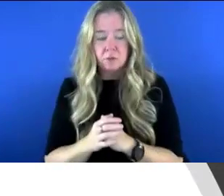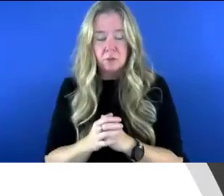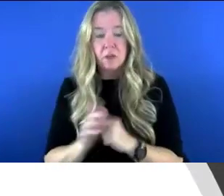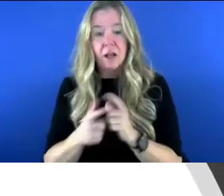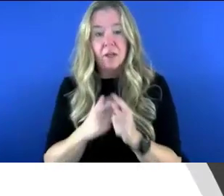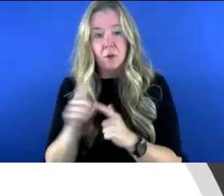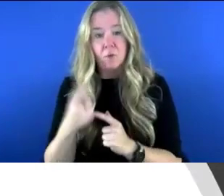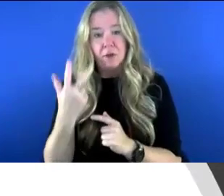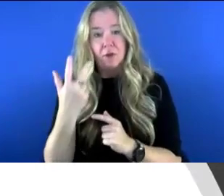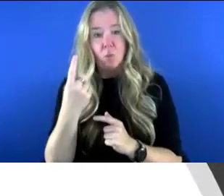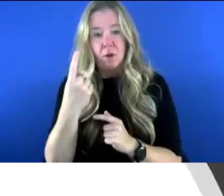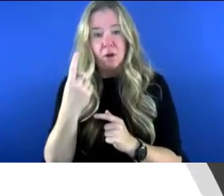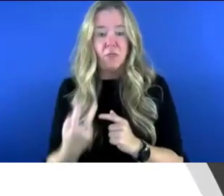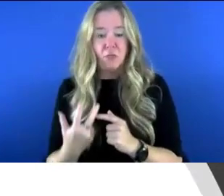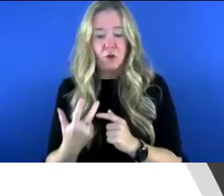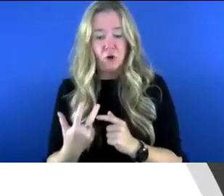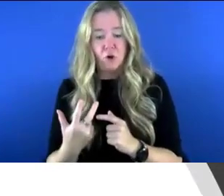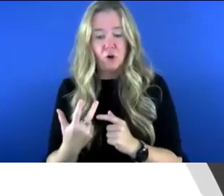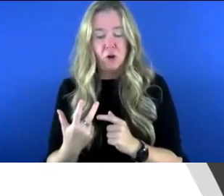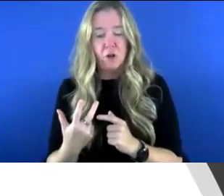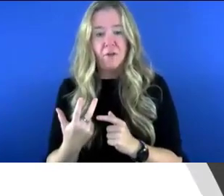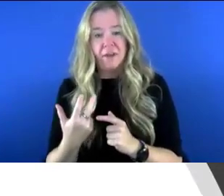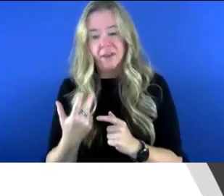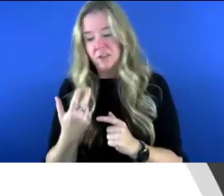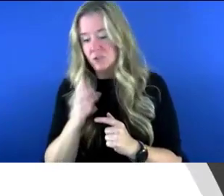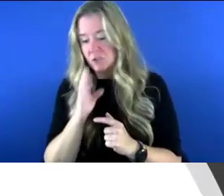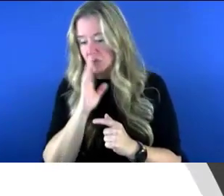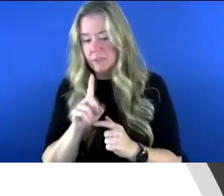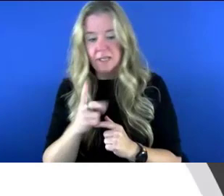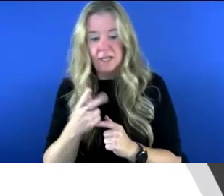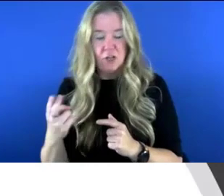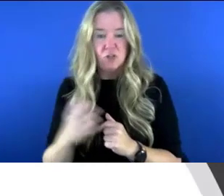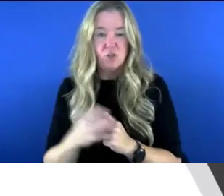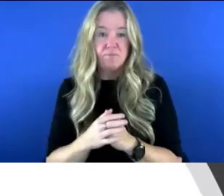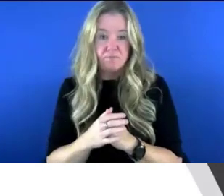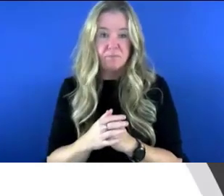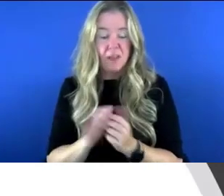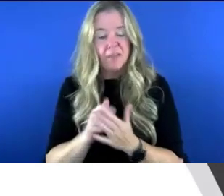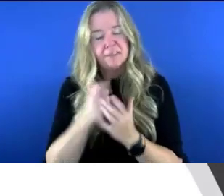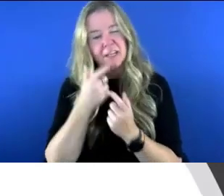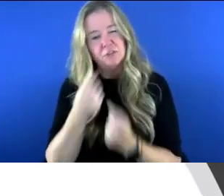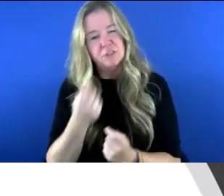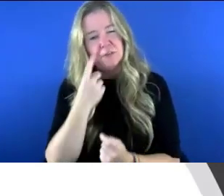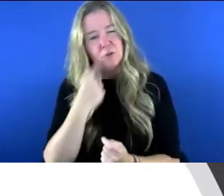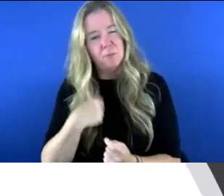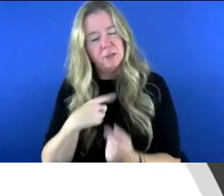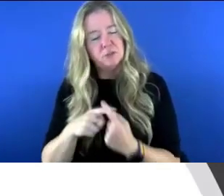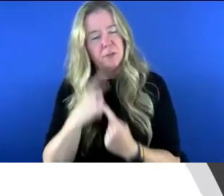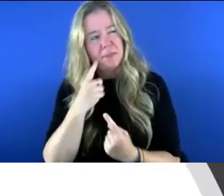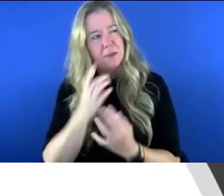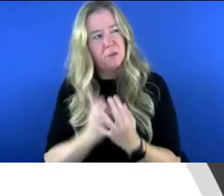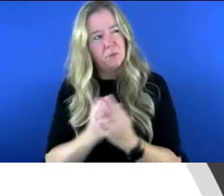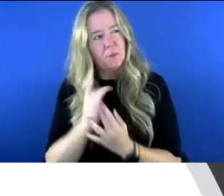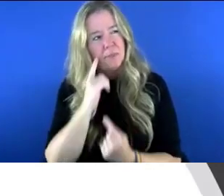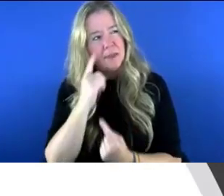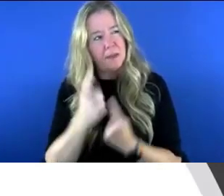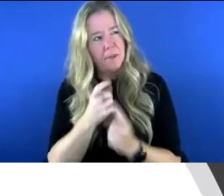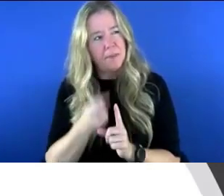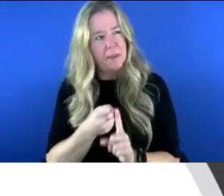of my caseload is straight DHH, which was interesting for me to kind of think through and think about the impact.